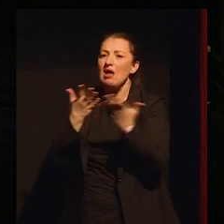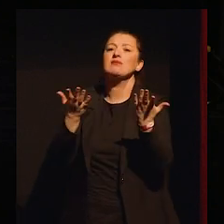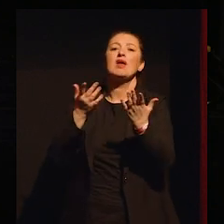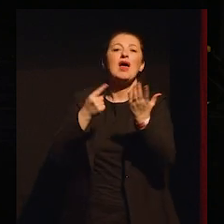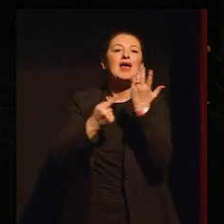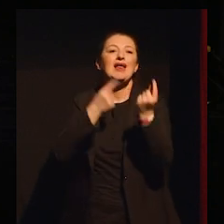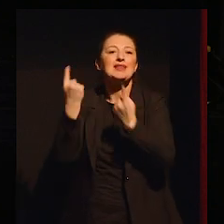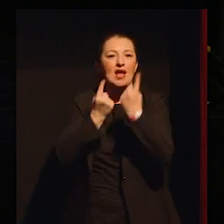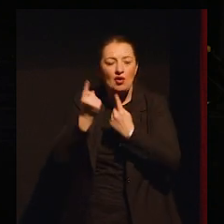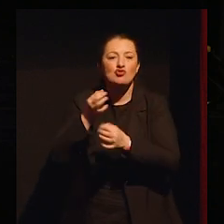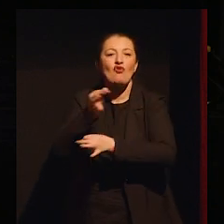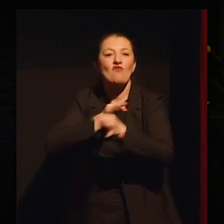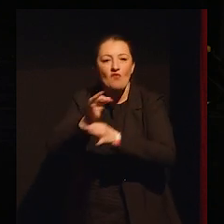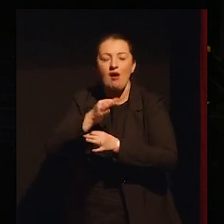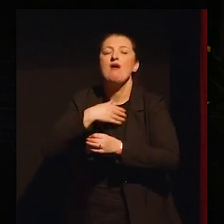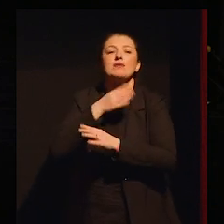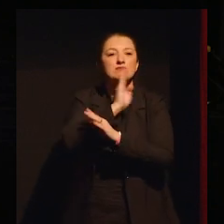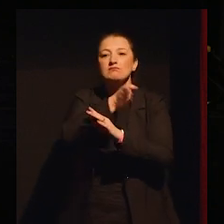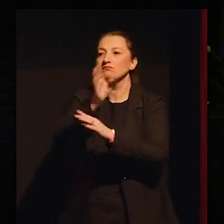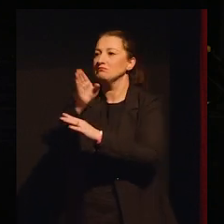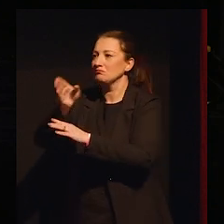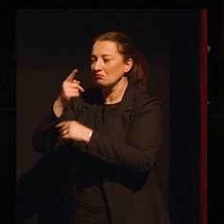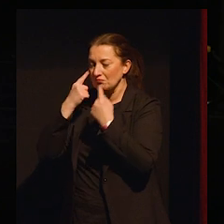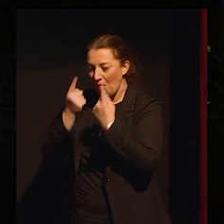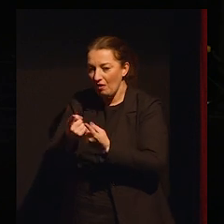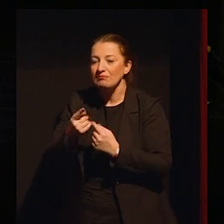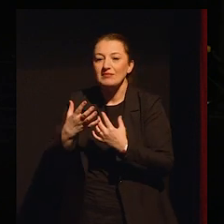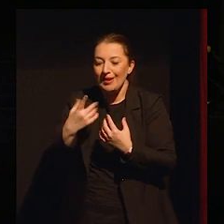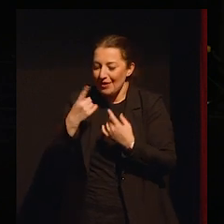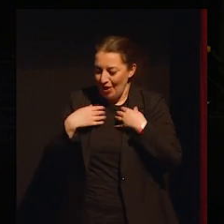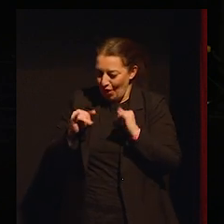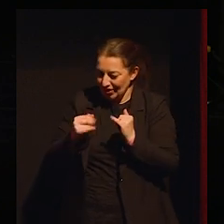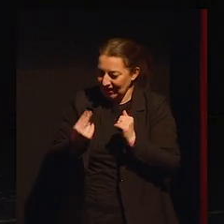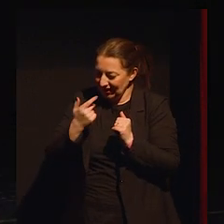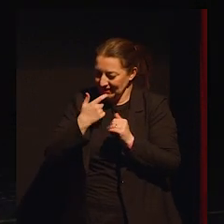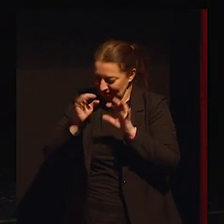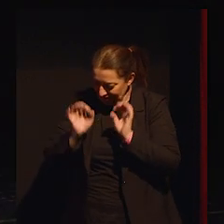and I was trying to improve myself. At the same time, I was a gamer since the age of seven, but I was never